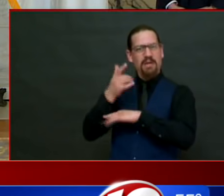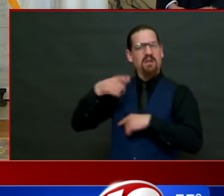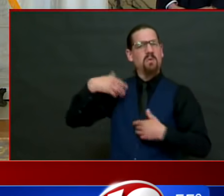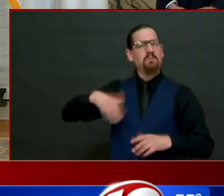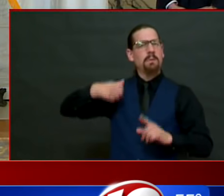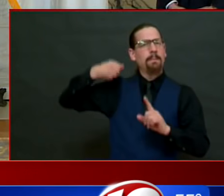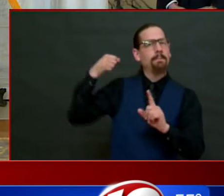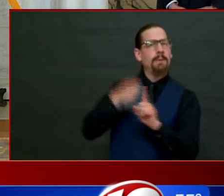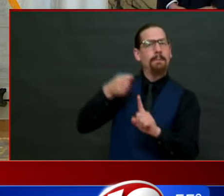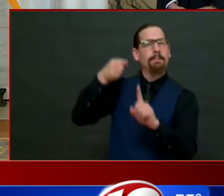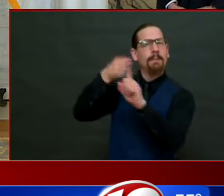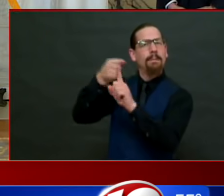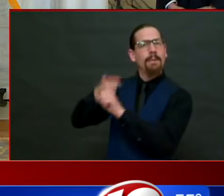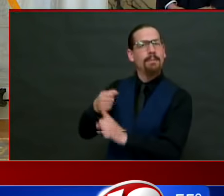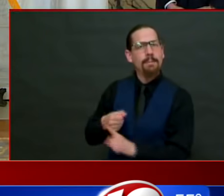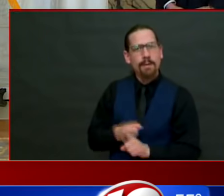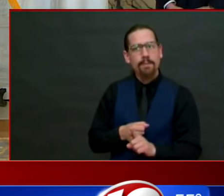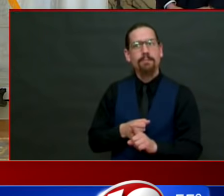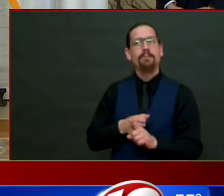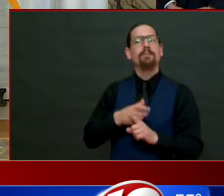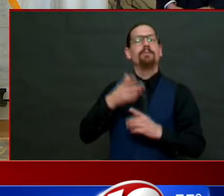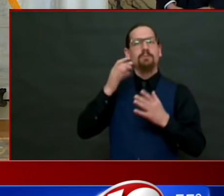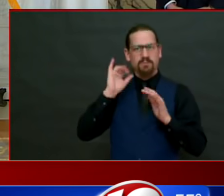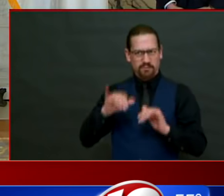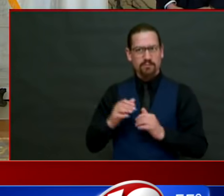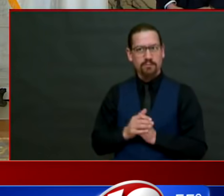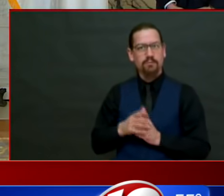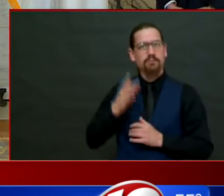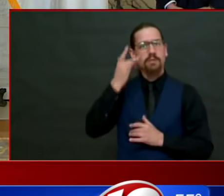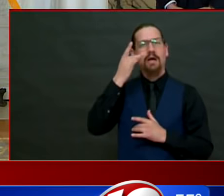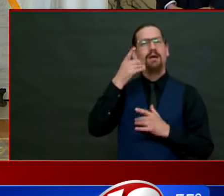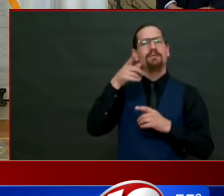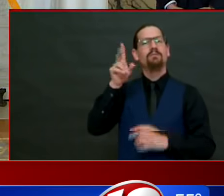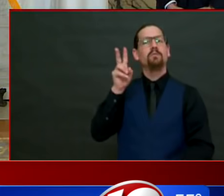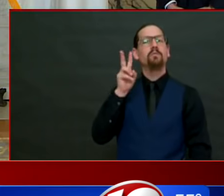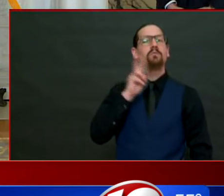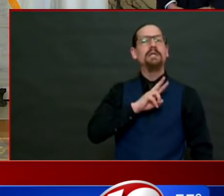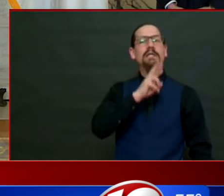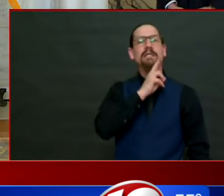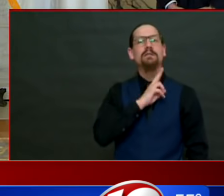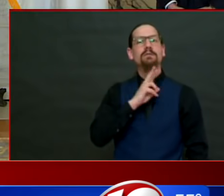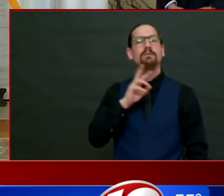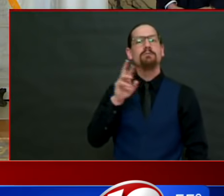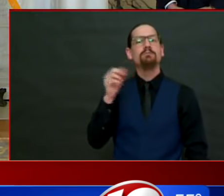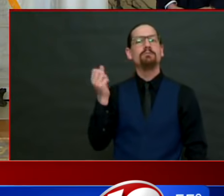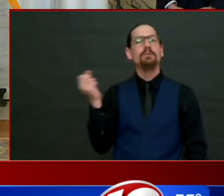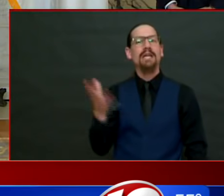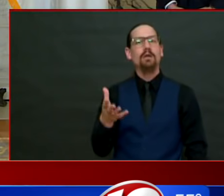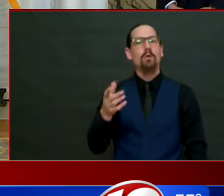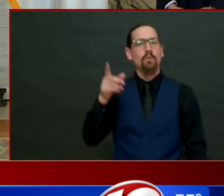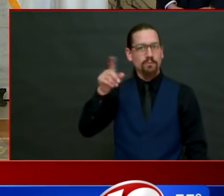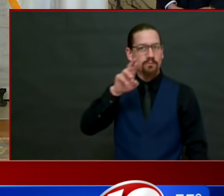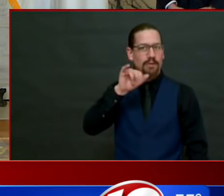HARDEST HIT AND WHERE PEOPLE HAVE A HARD TIME. MAYBE THEY DON'T HAVE A CAR.